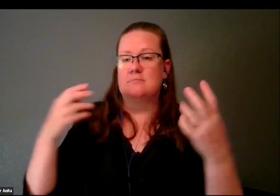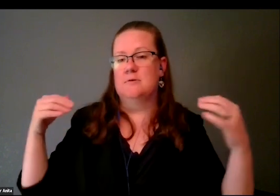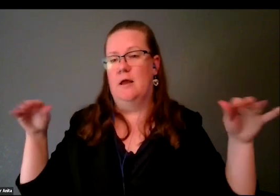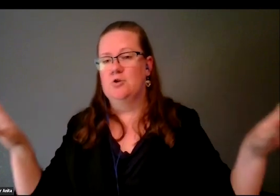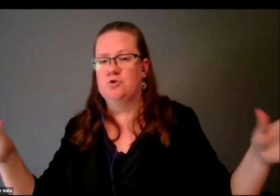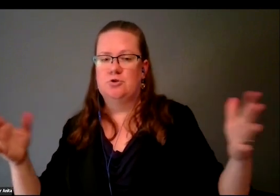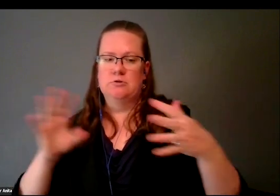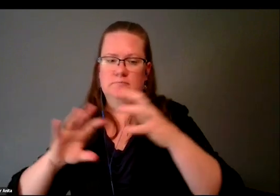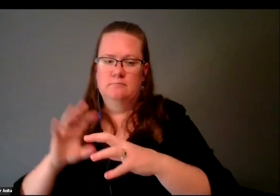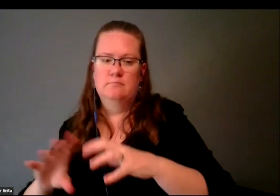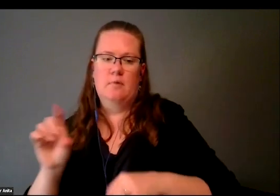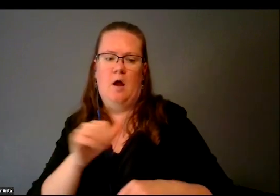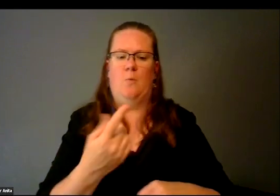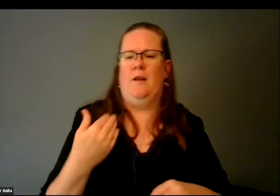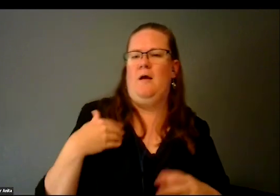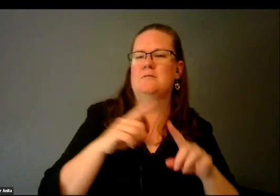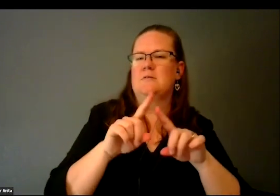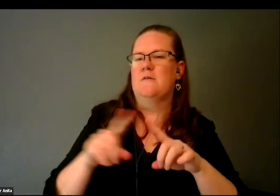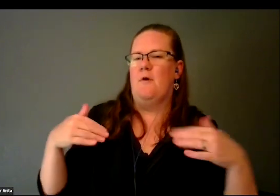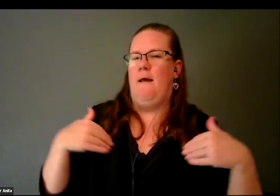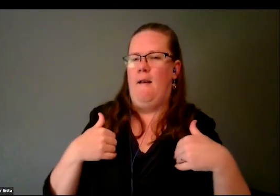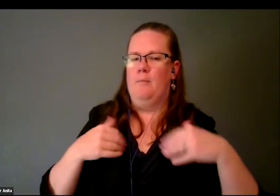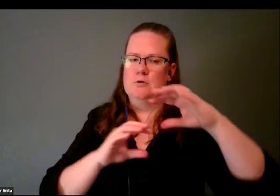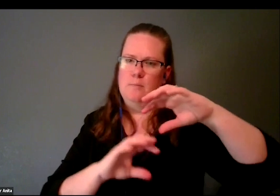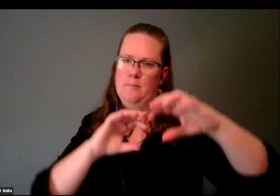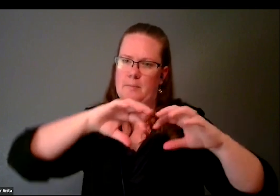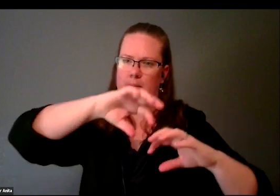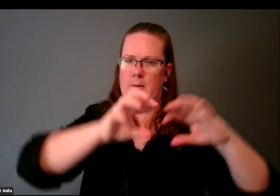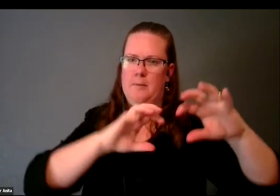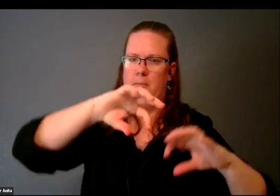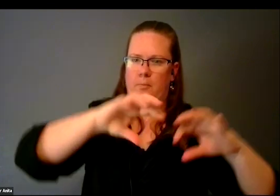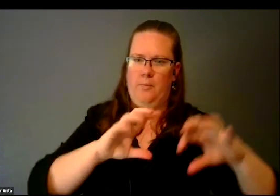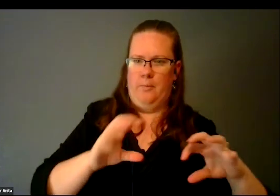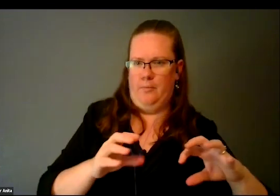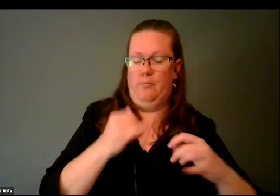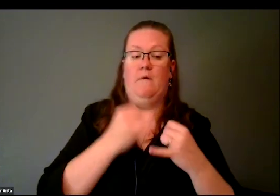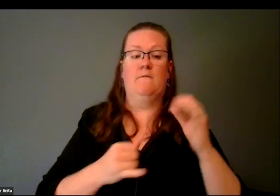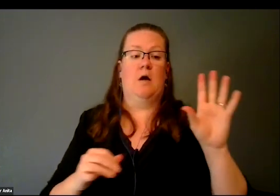animal shapes fitted together. Then, finally, there's a final tactile map